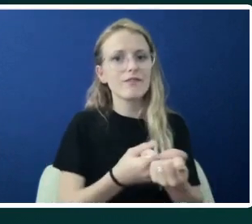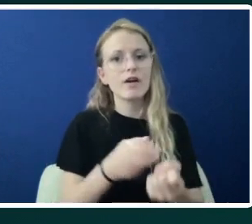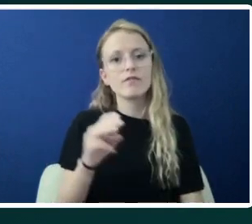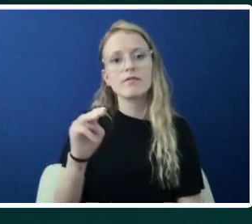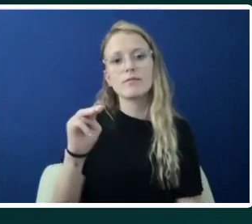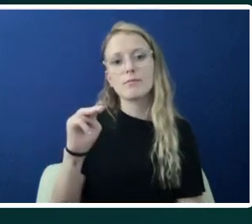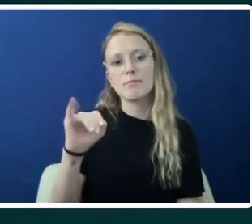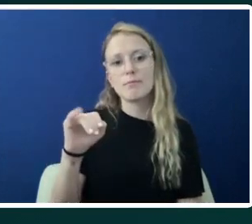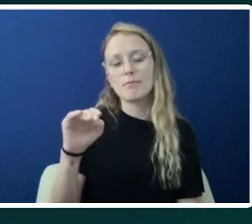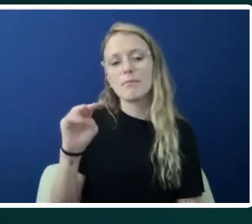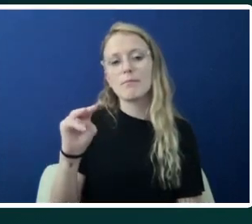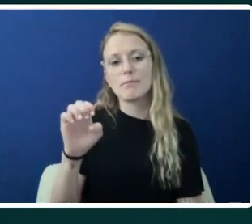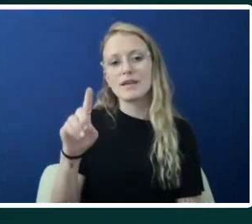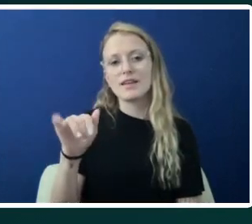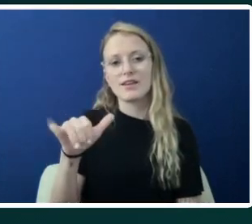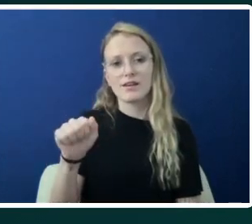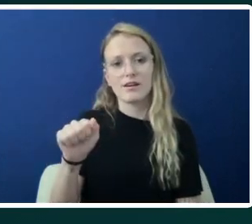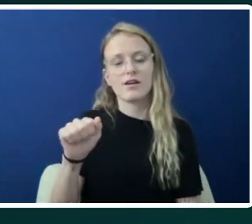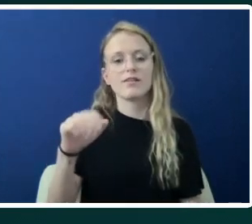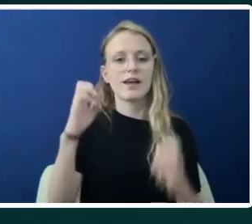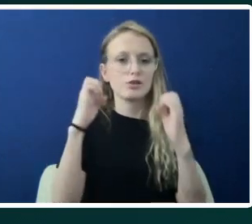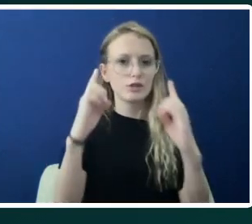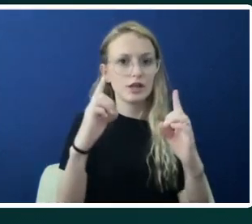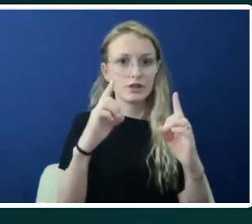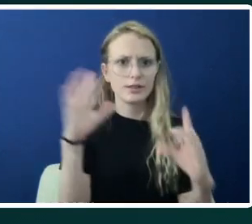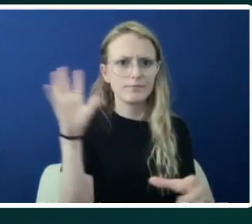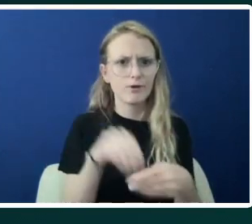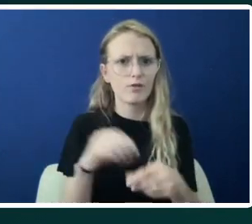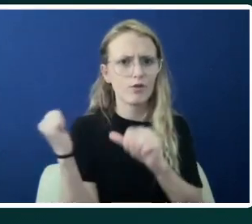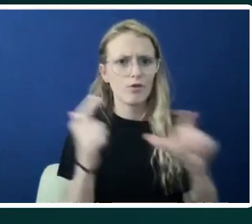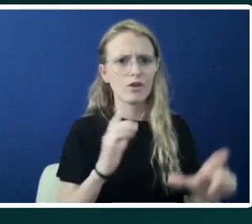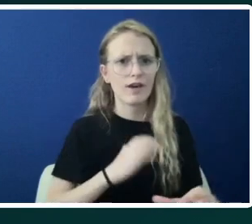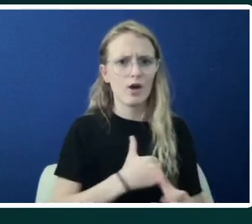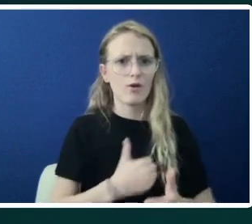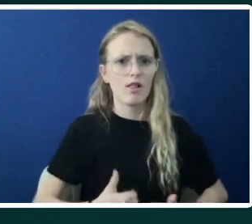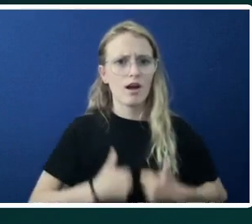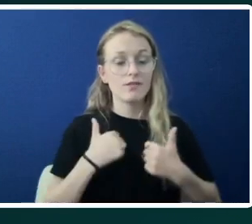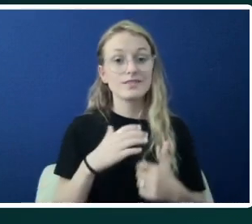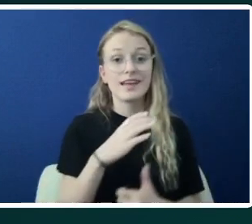a role in all of our lives, and very much a role in the instruction and learning of